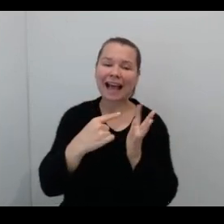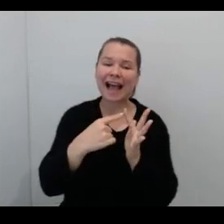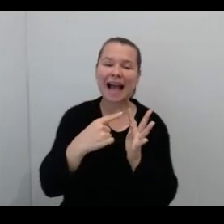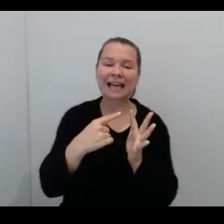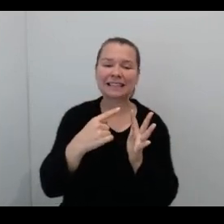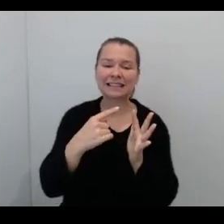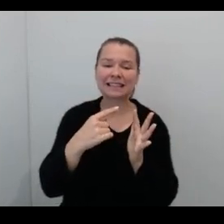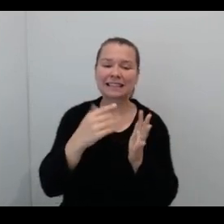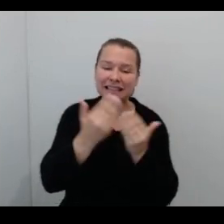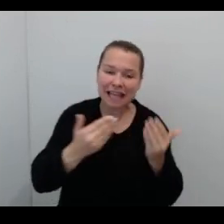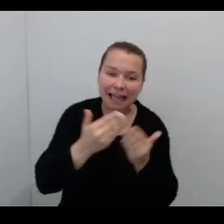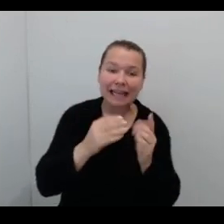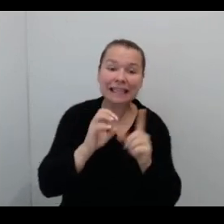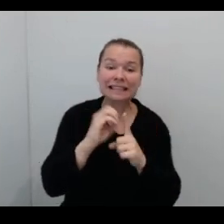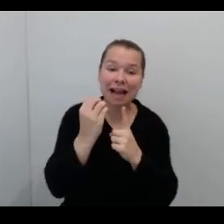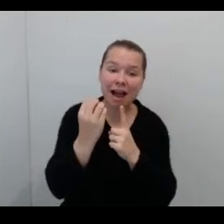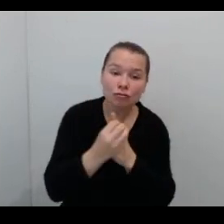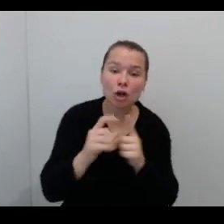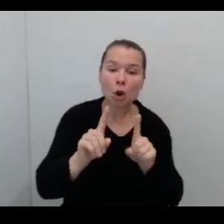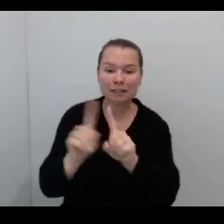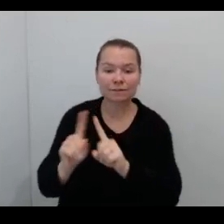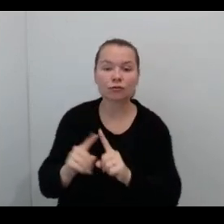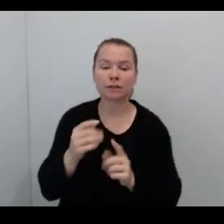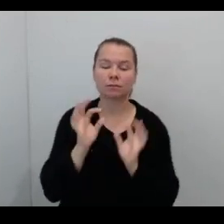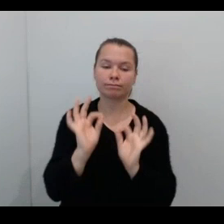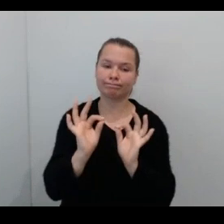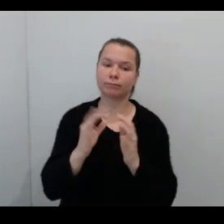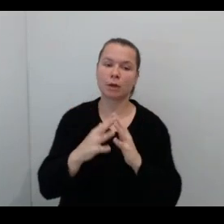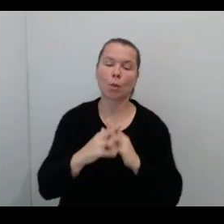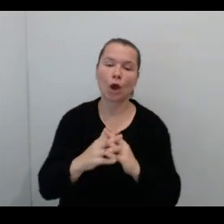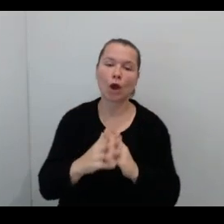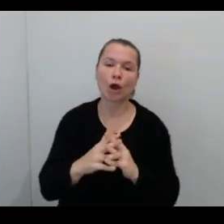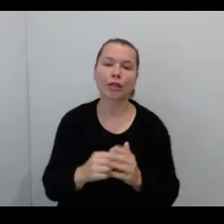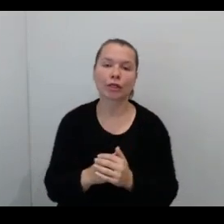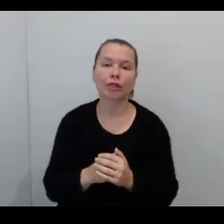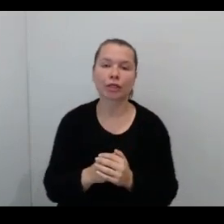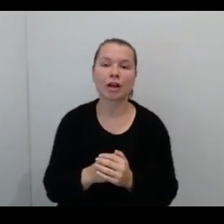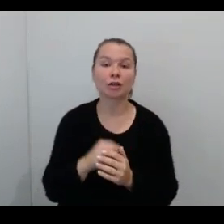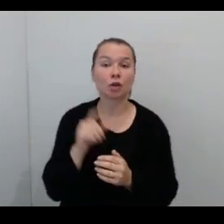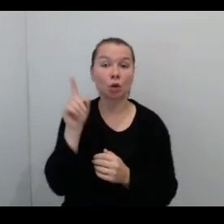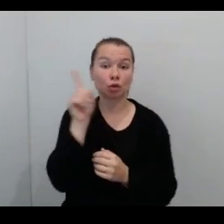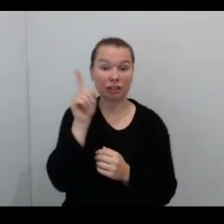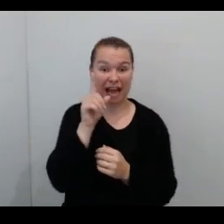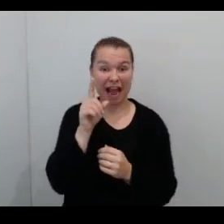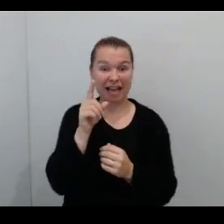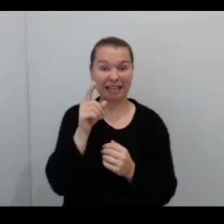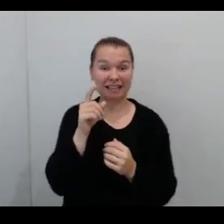got so many valuable questions we'll frame today's question as more of a Q&A.